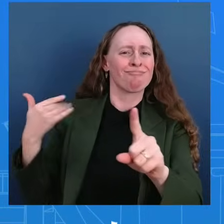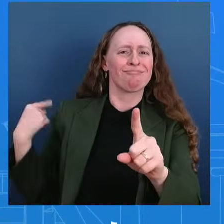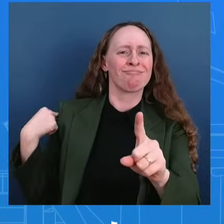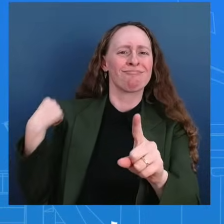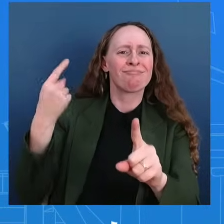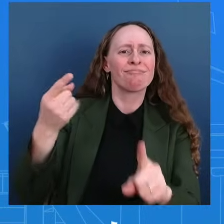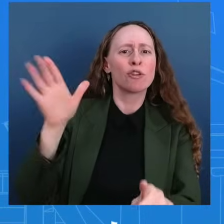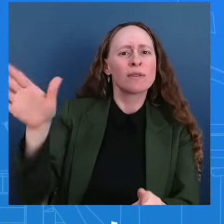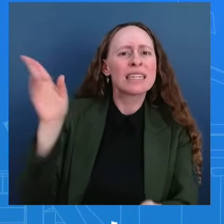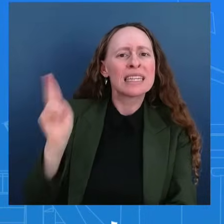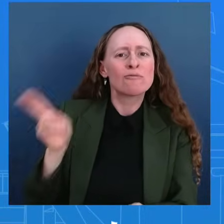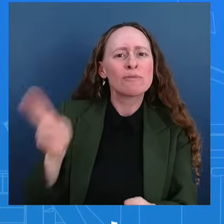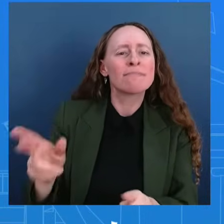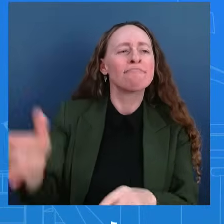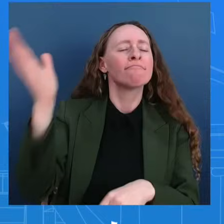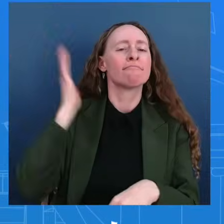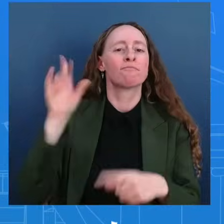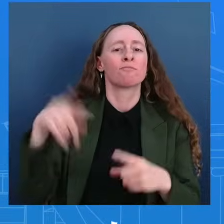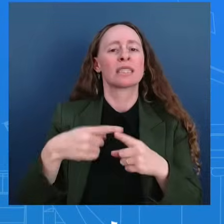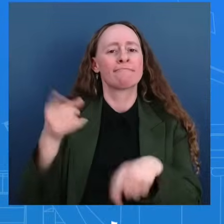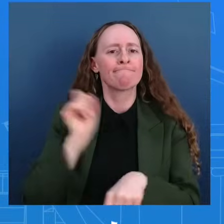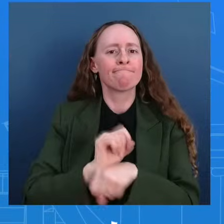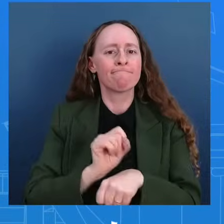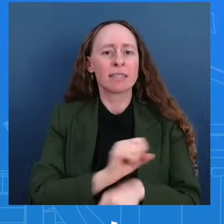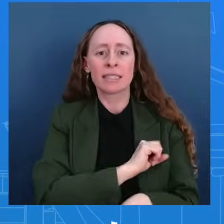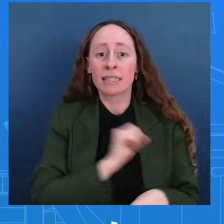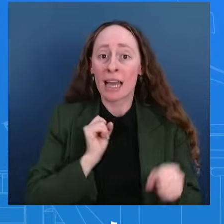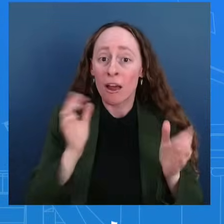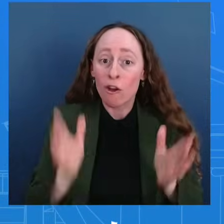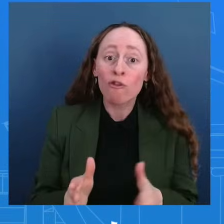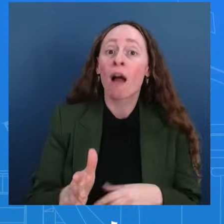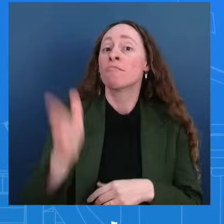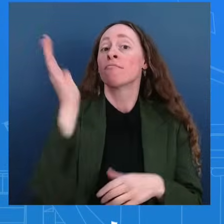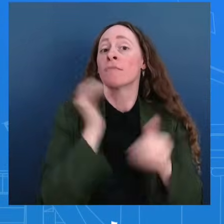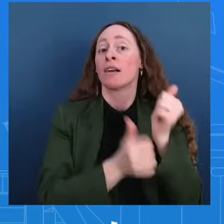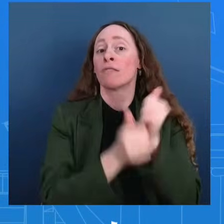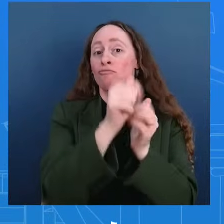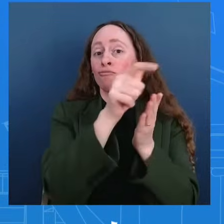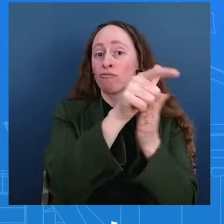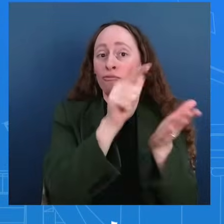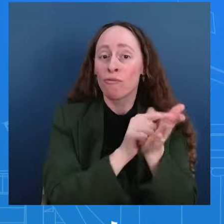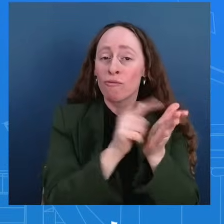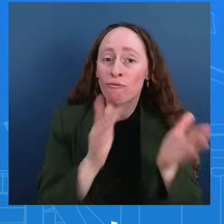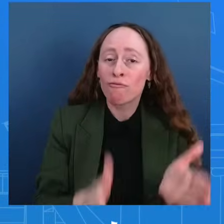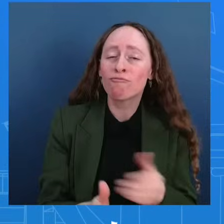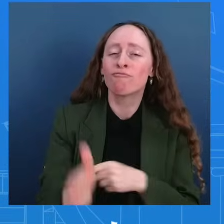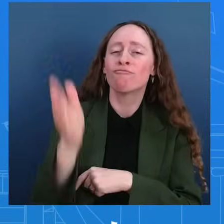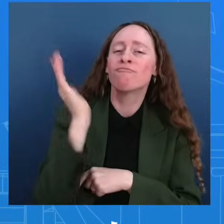as attorney general of California. I think it’s been a -- she’s had an impressive record.